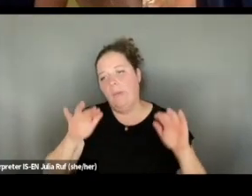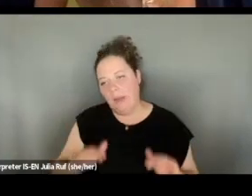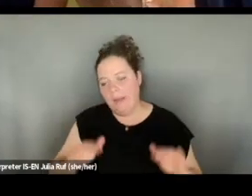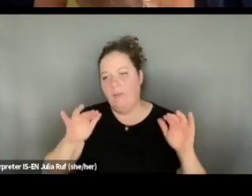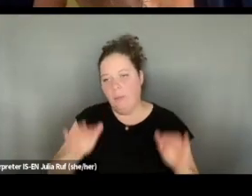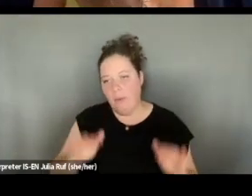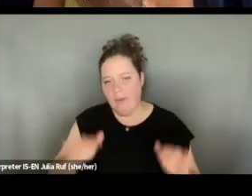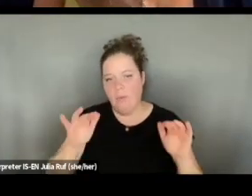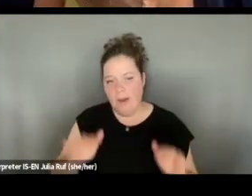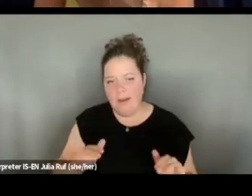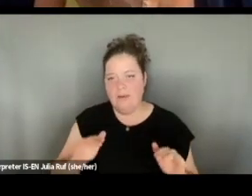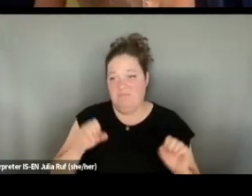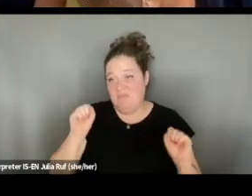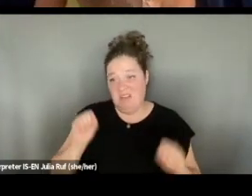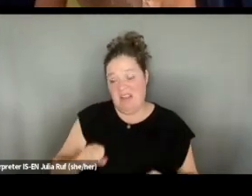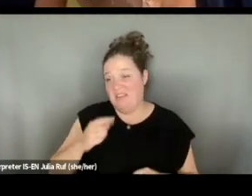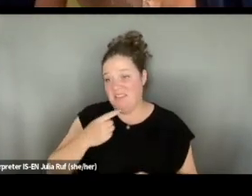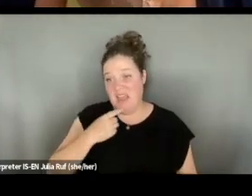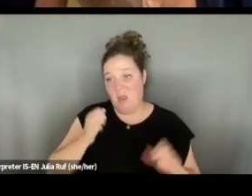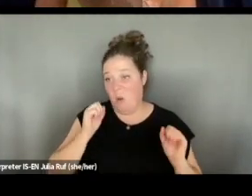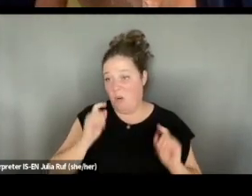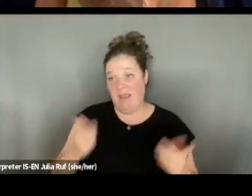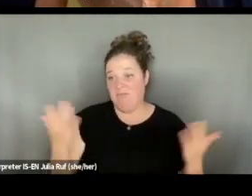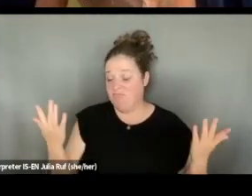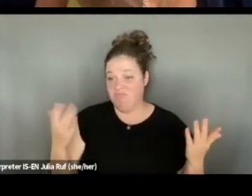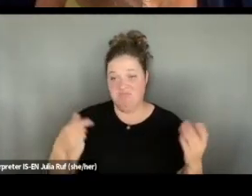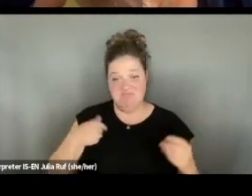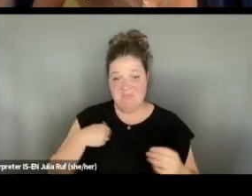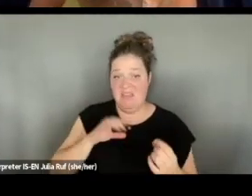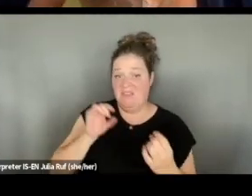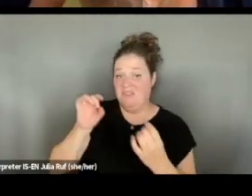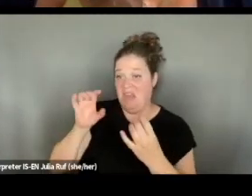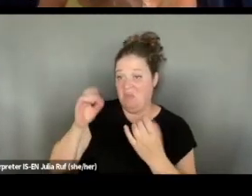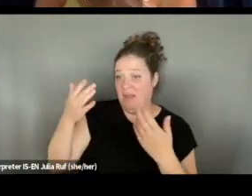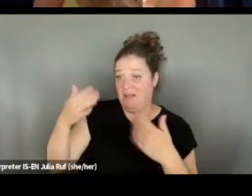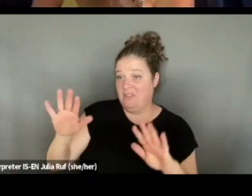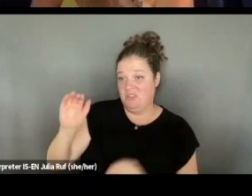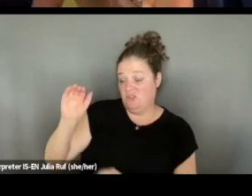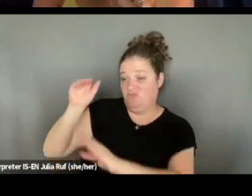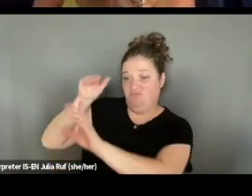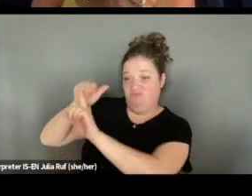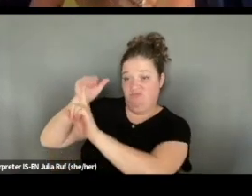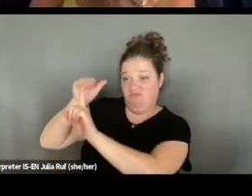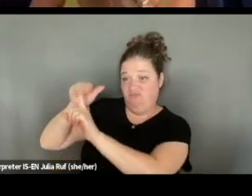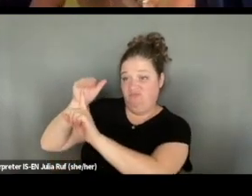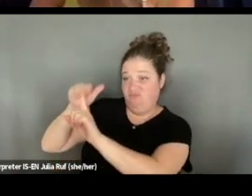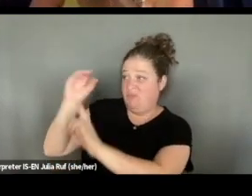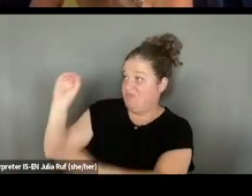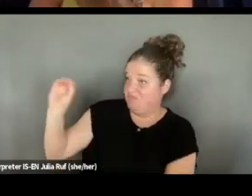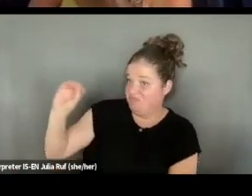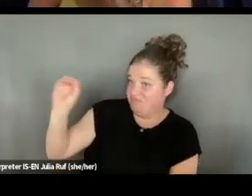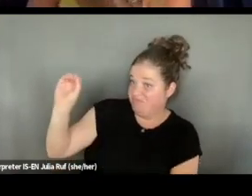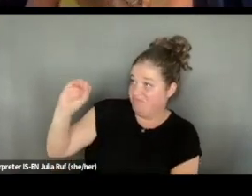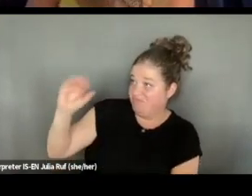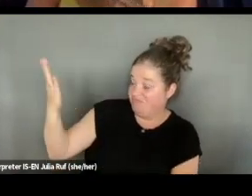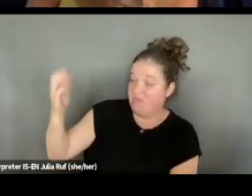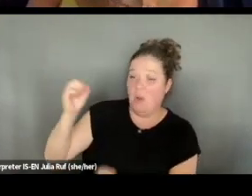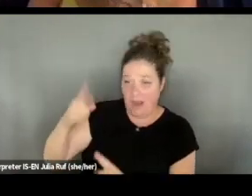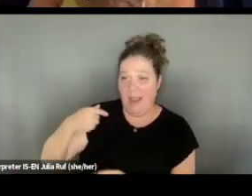always the option to escalate this to a real complaint, and that becomes then a question for the monitoring body to